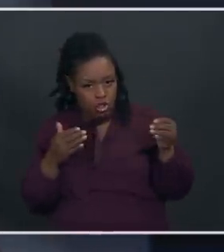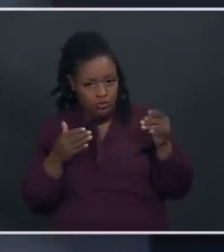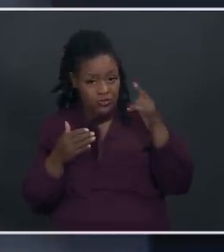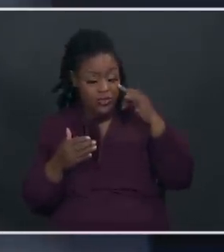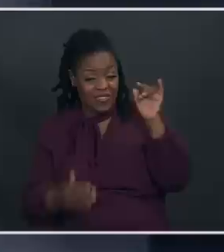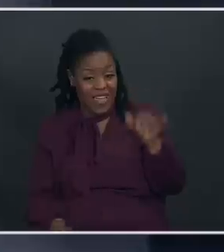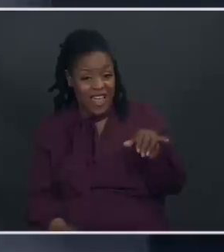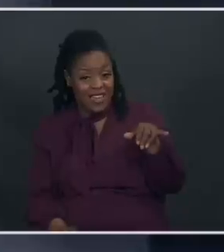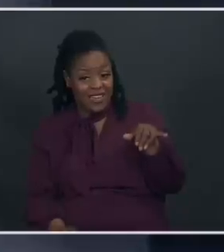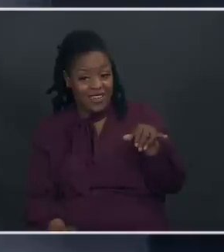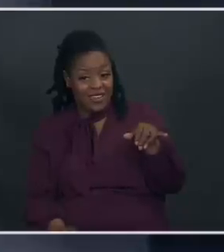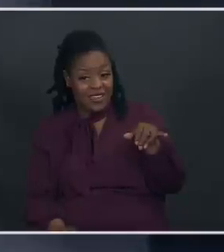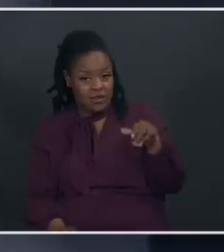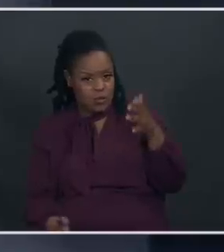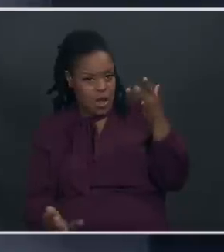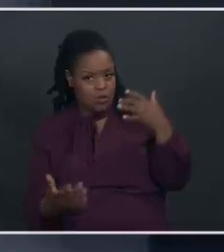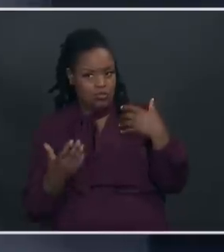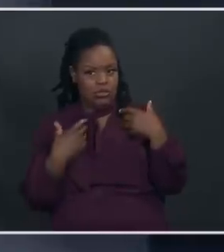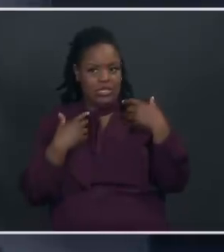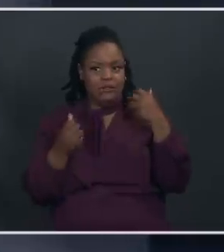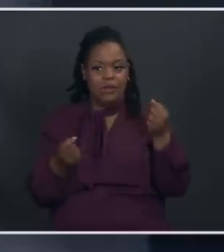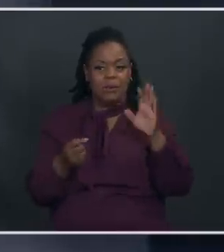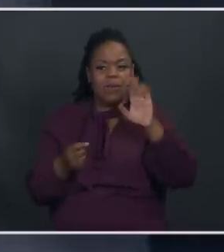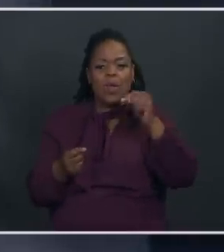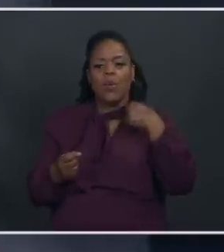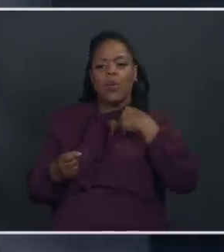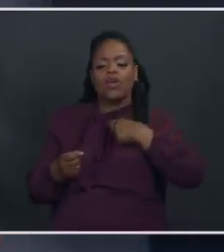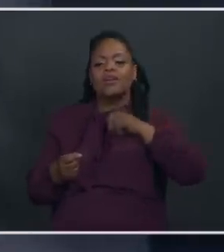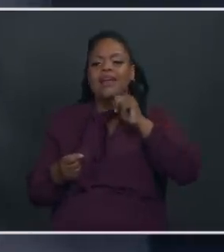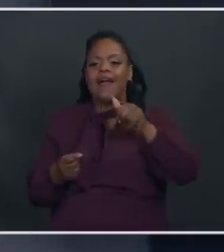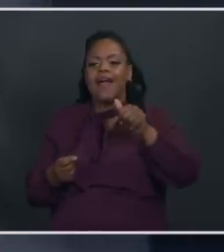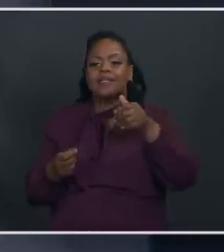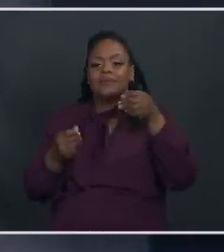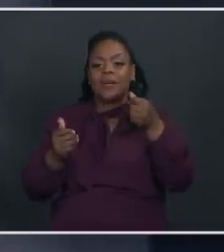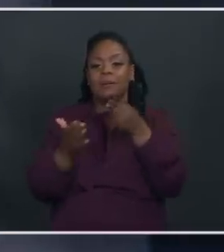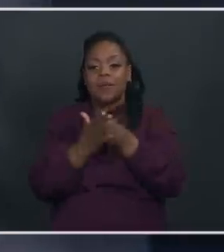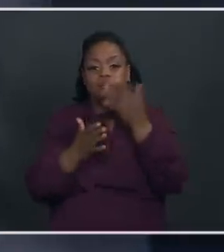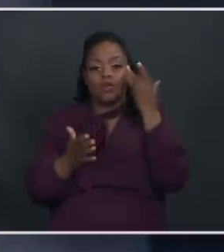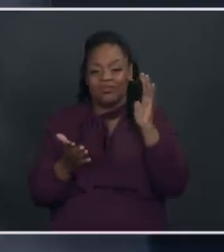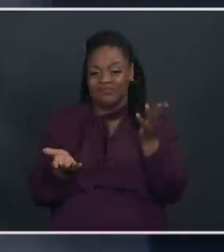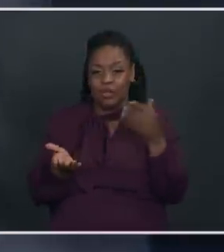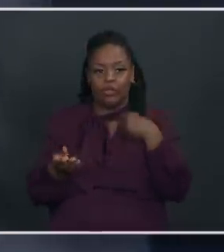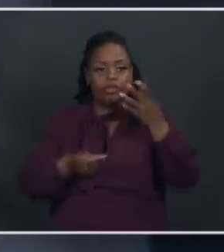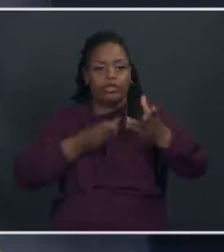We're just not doing it smart, and we're not doing it in a way that would actually sustain us for the long term.